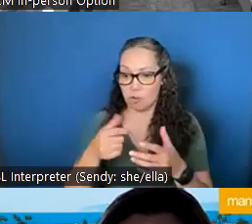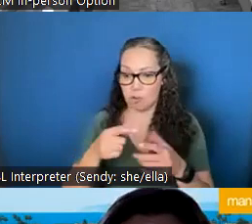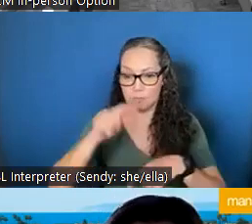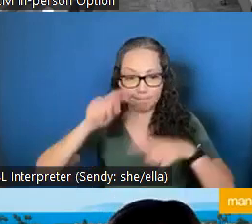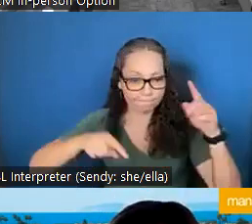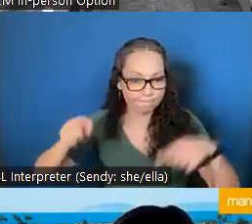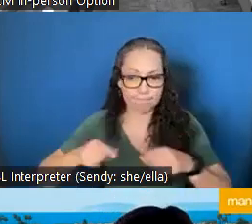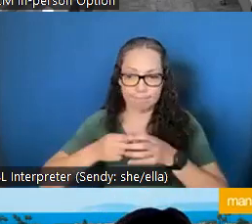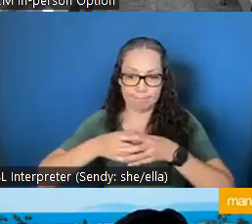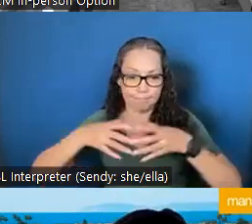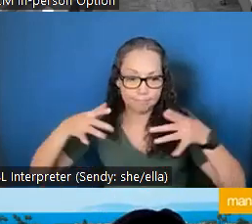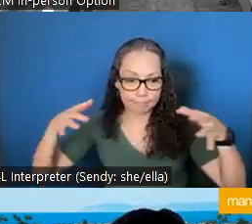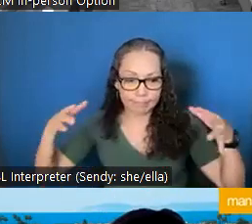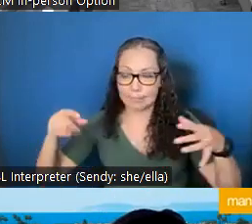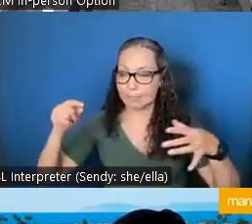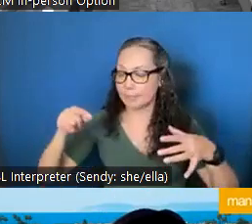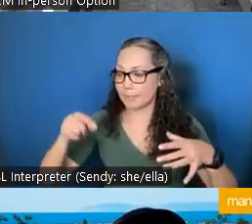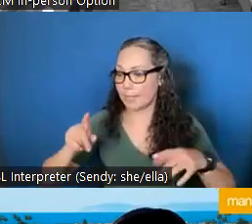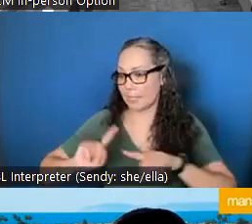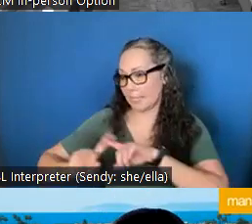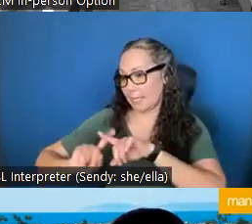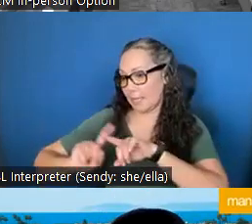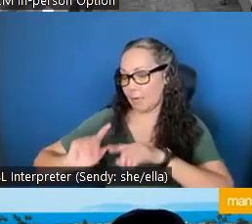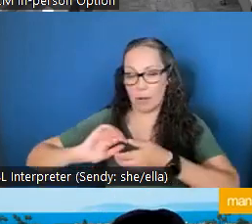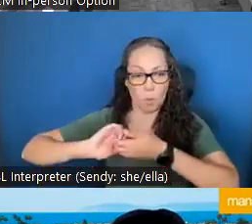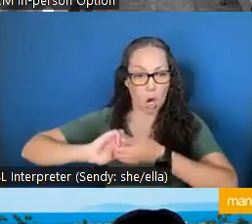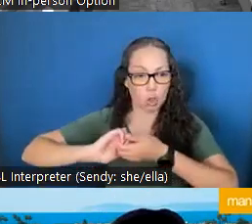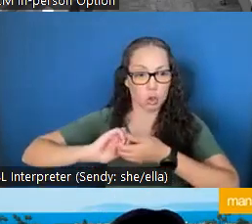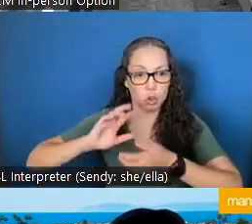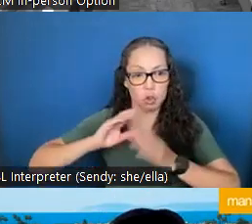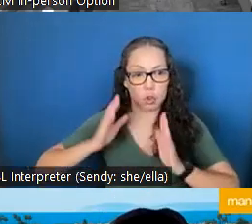know there are pockets of Partners across the state who are particularly Savvy when it comes